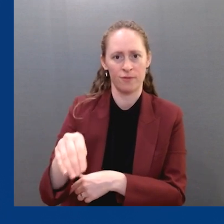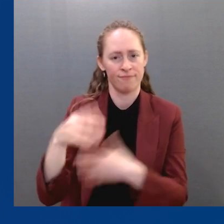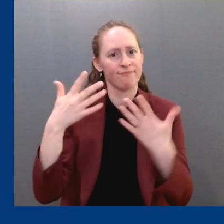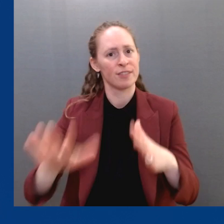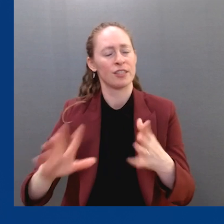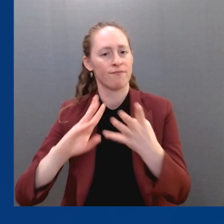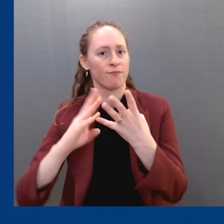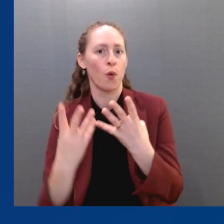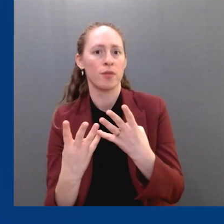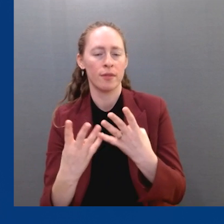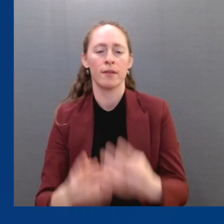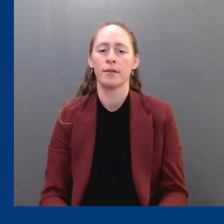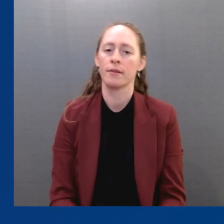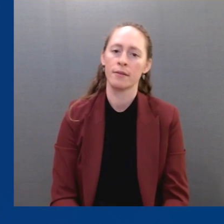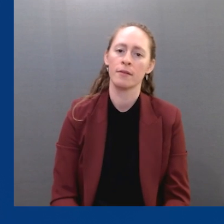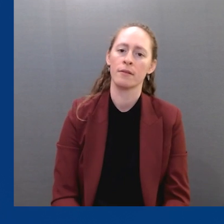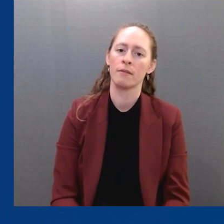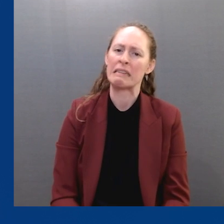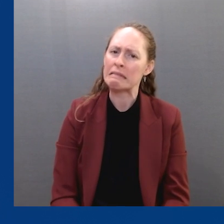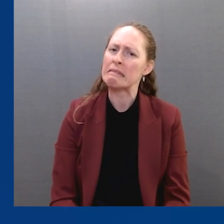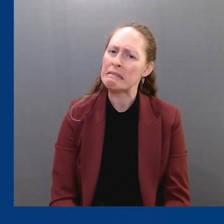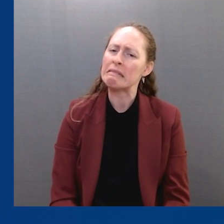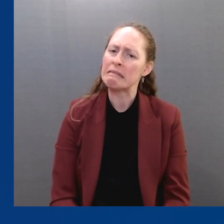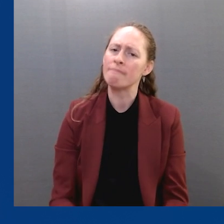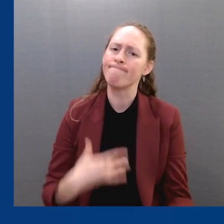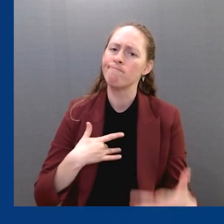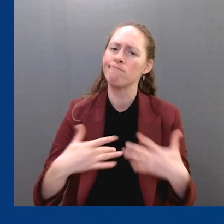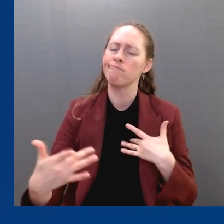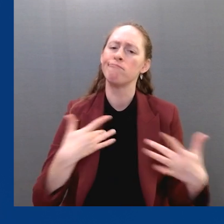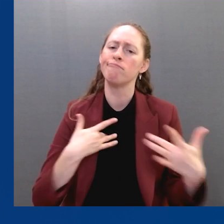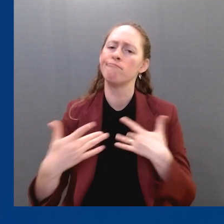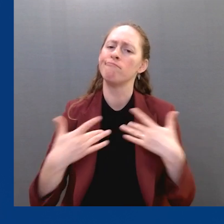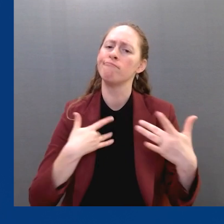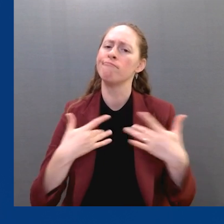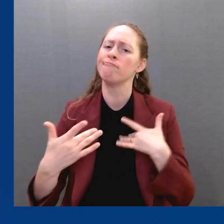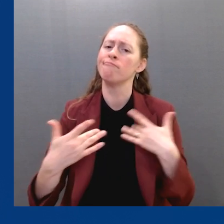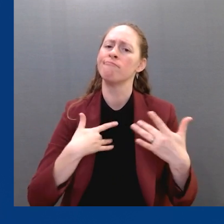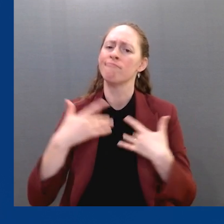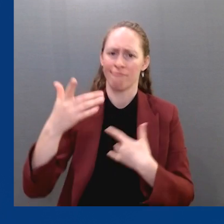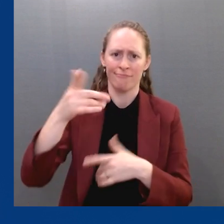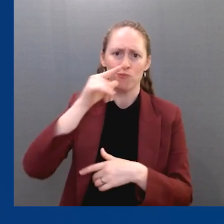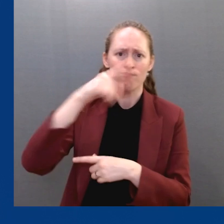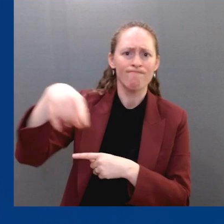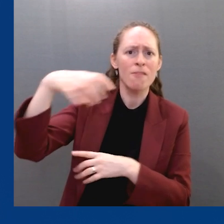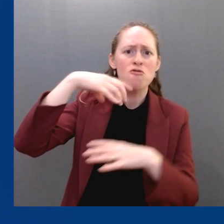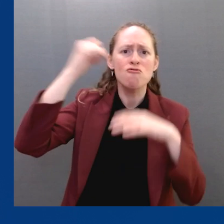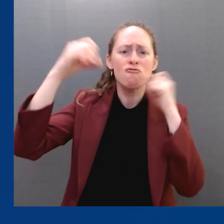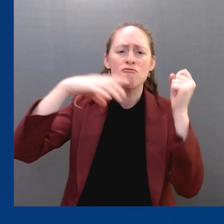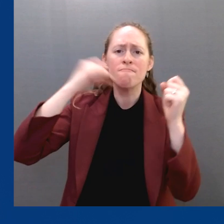It's essential that these Americans, as Dr. Jha just said, get their second booster shot right away.